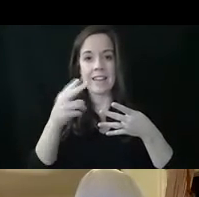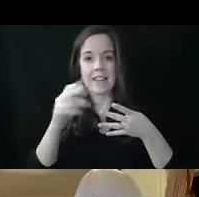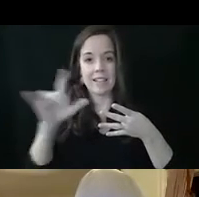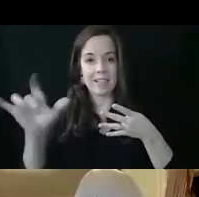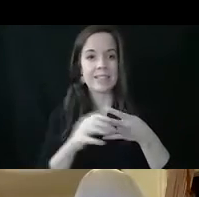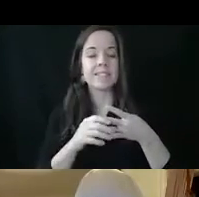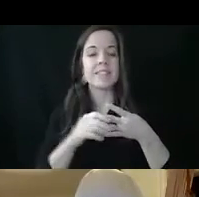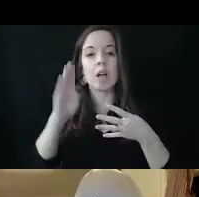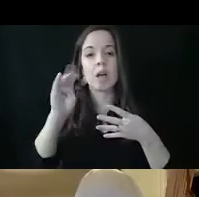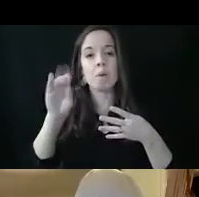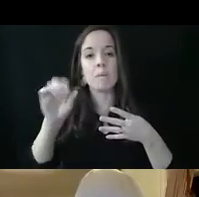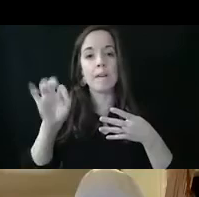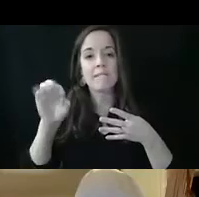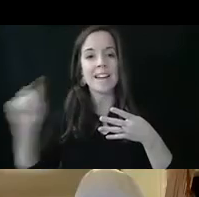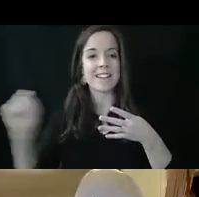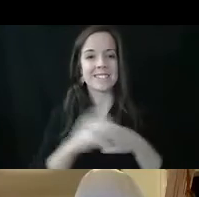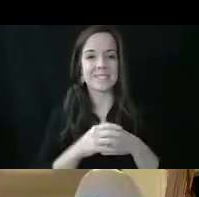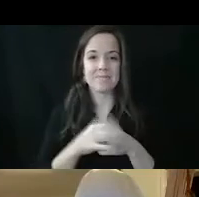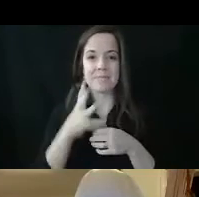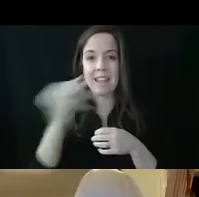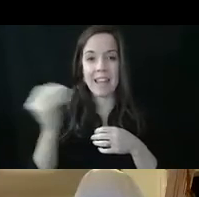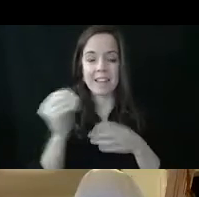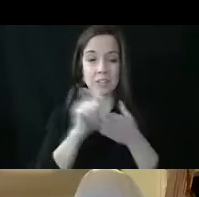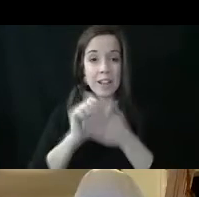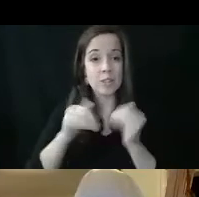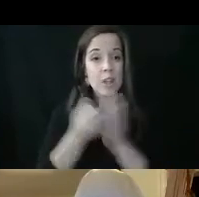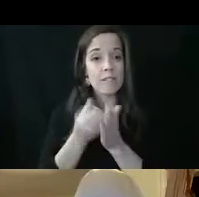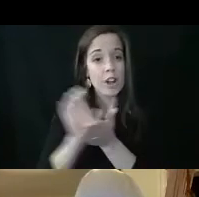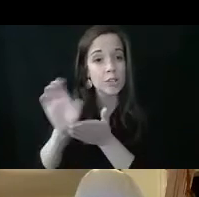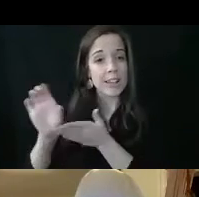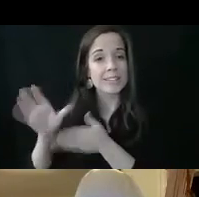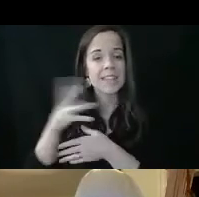is our Education Director and writes all of our grants and also just generally makes things run—